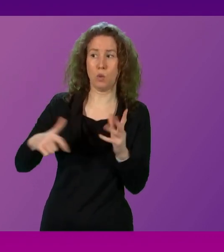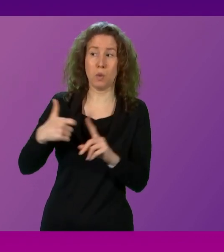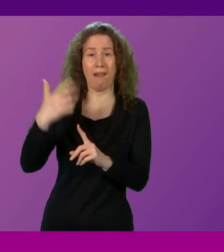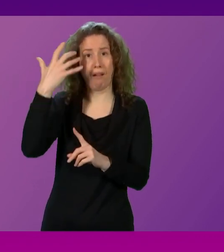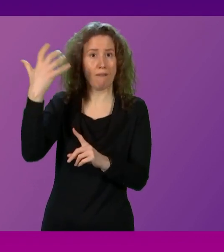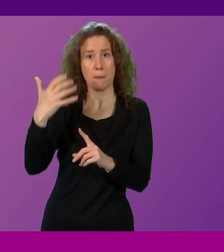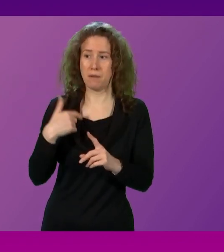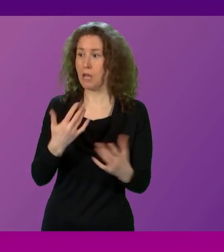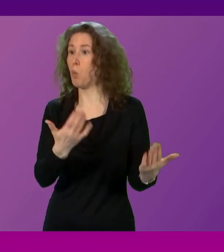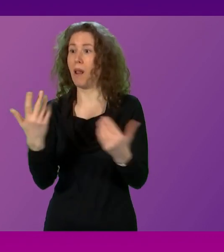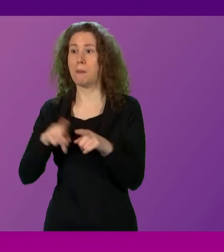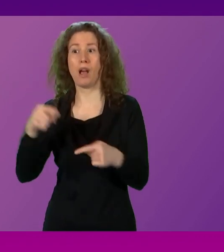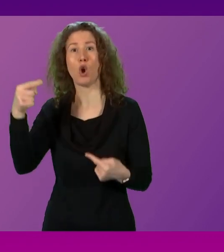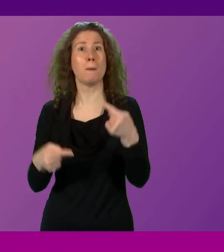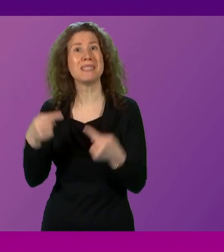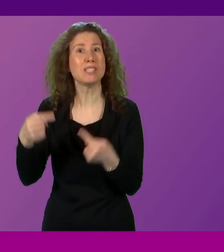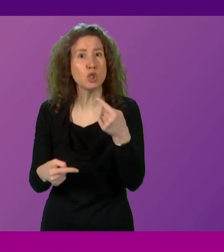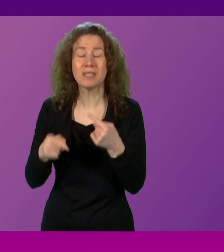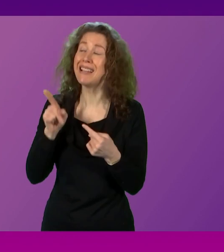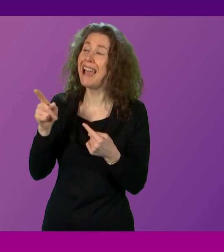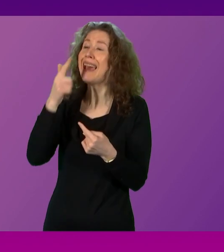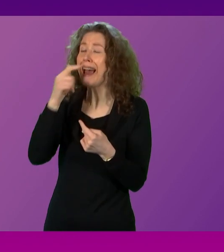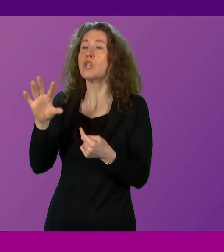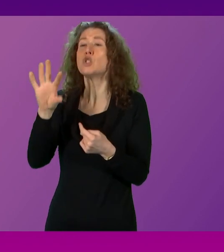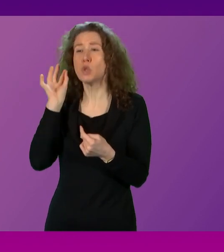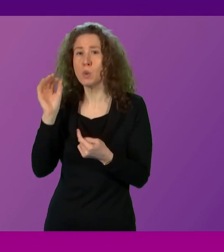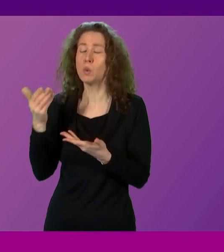Government. The UK Government can still choose to devolve funding to Scotland for our share